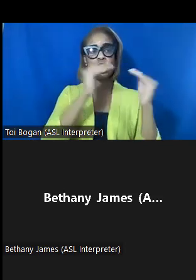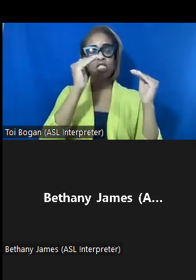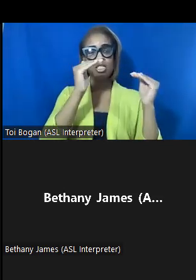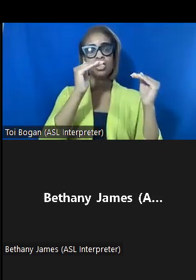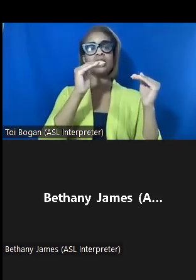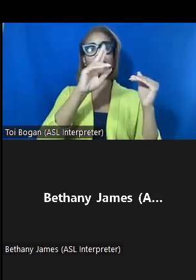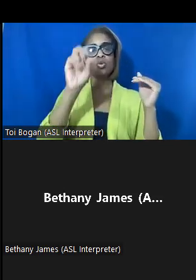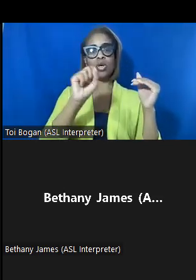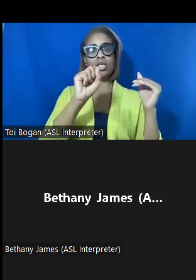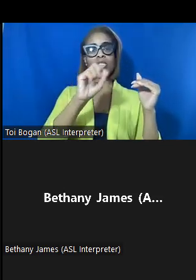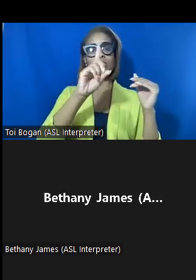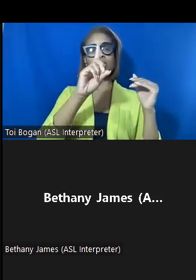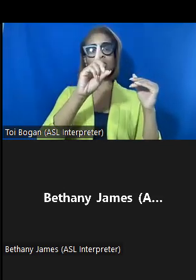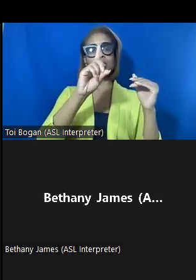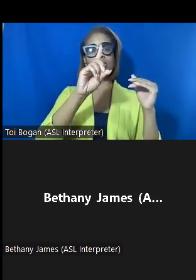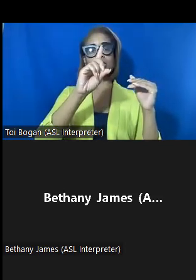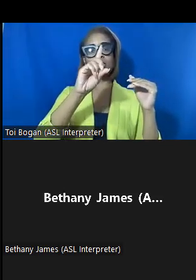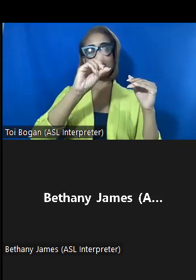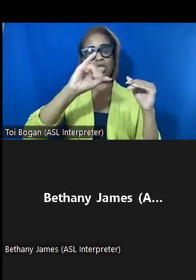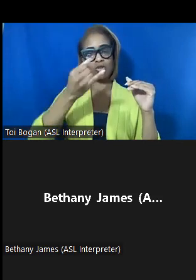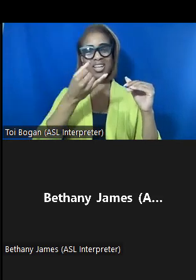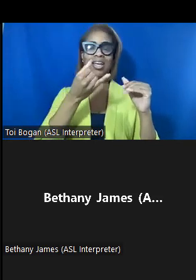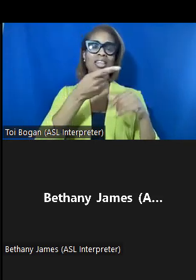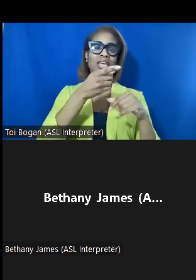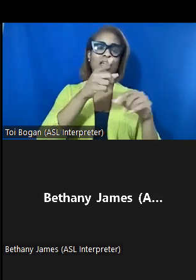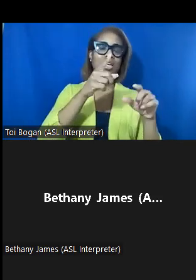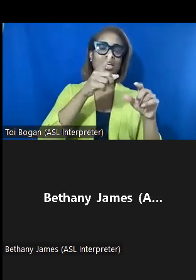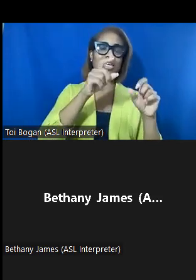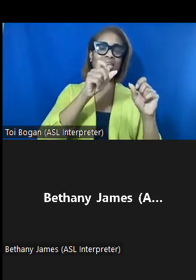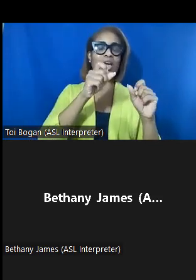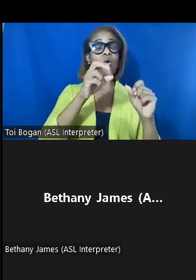they can take or at least vet complaints under the ADA.